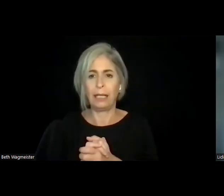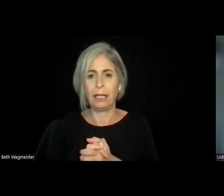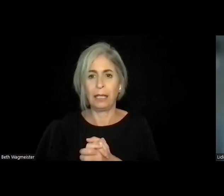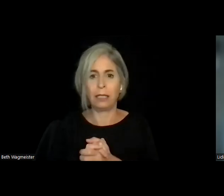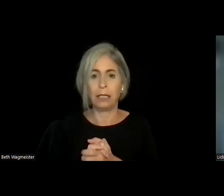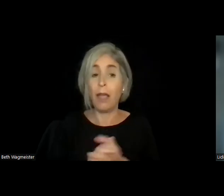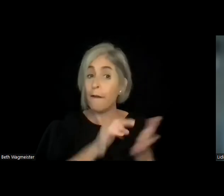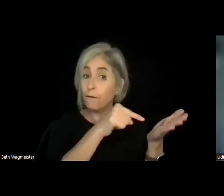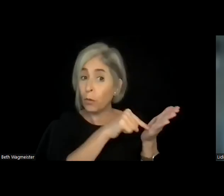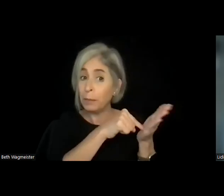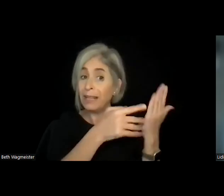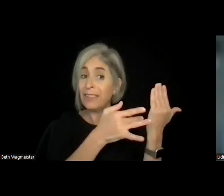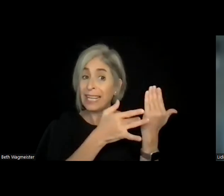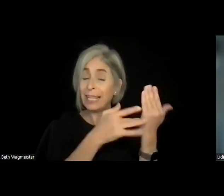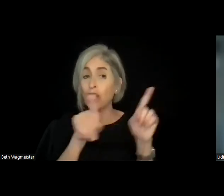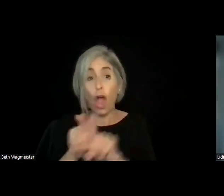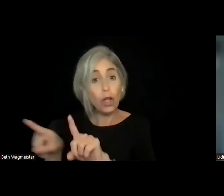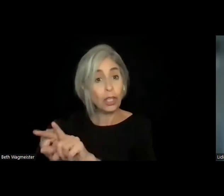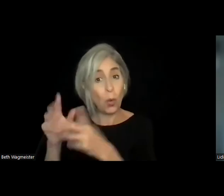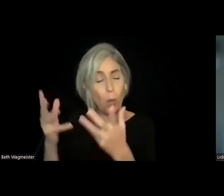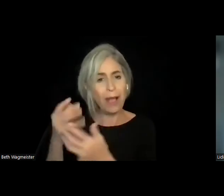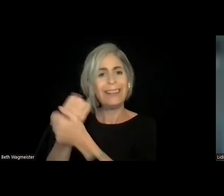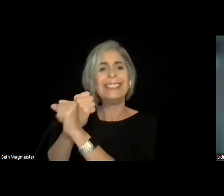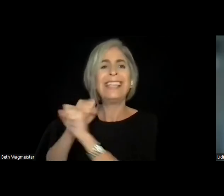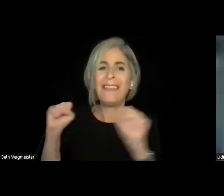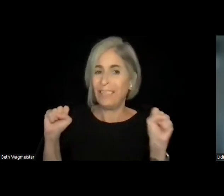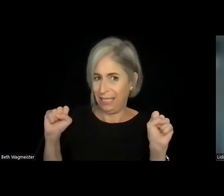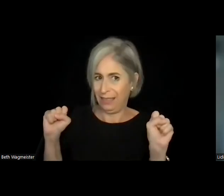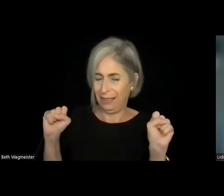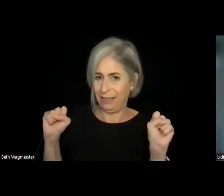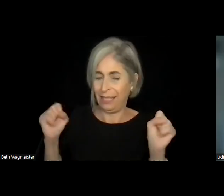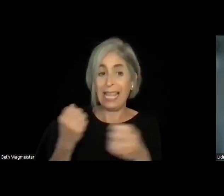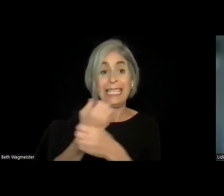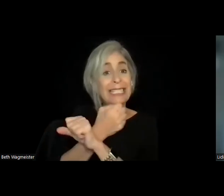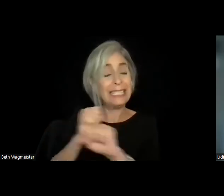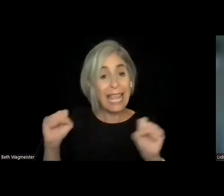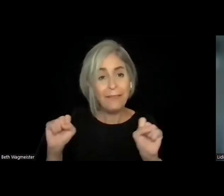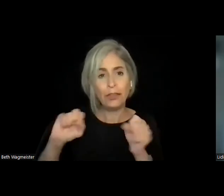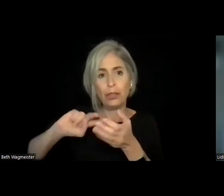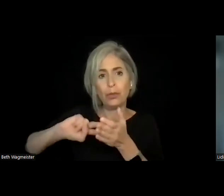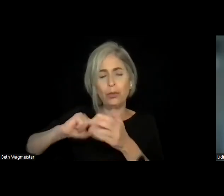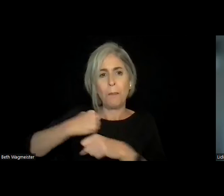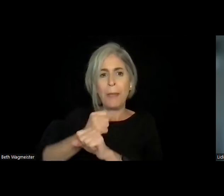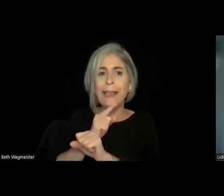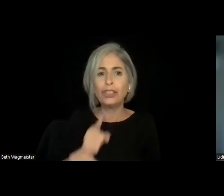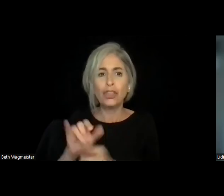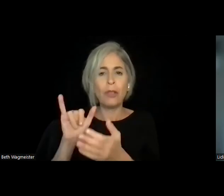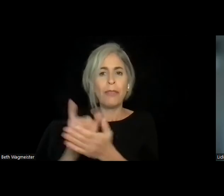discussed were -- because the ethics panel, it was really amazing, it was not just affordability of a technology, but especially